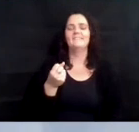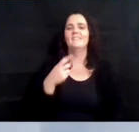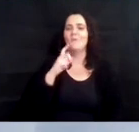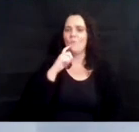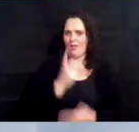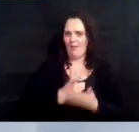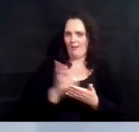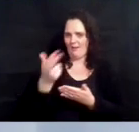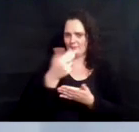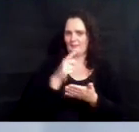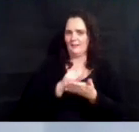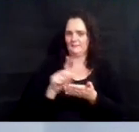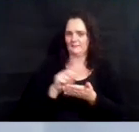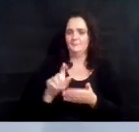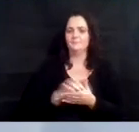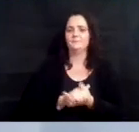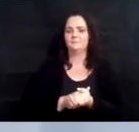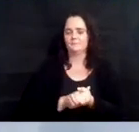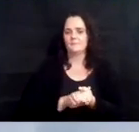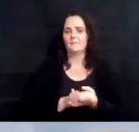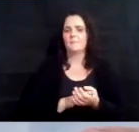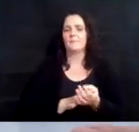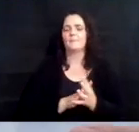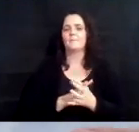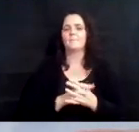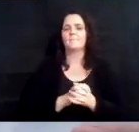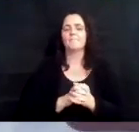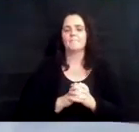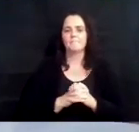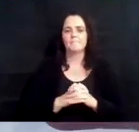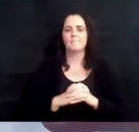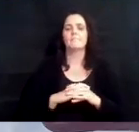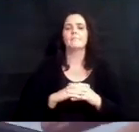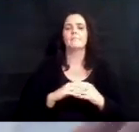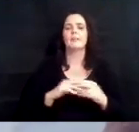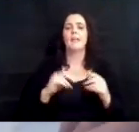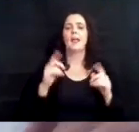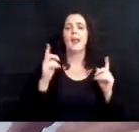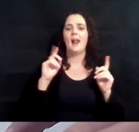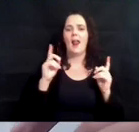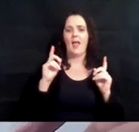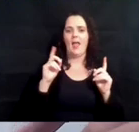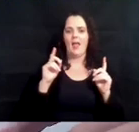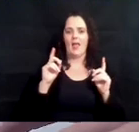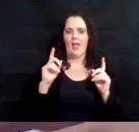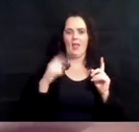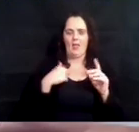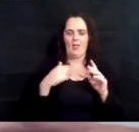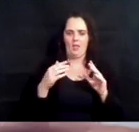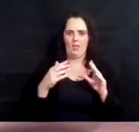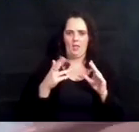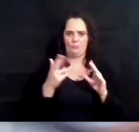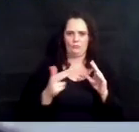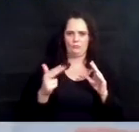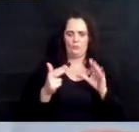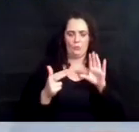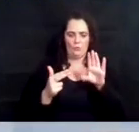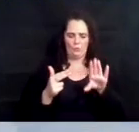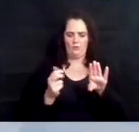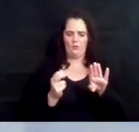Now, I need to have a second, I'm gonna move now over cuz I don't want to overlap the body because we're gonna stitch this arm on.